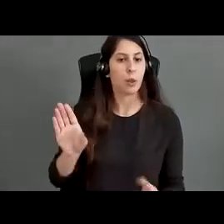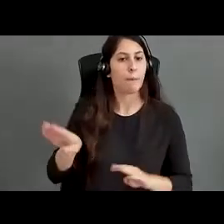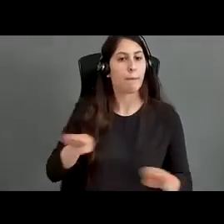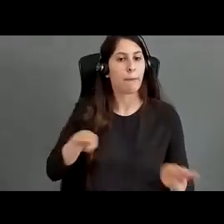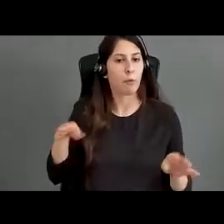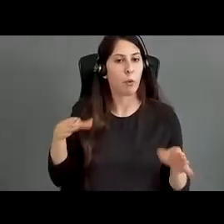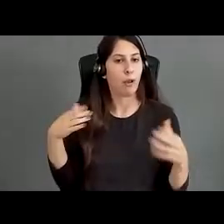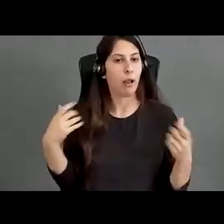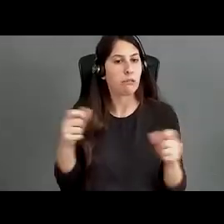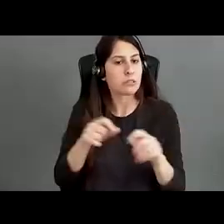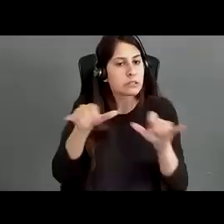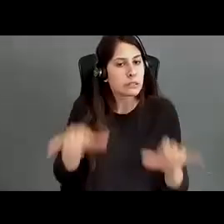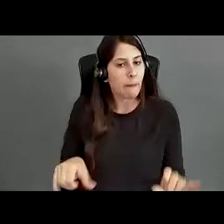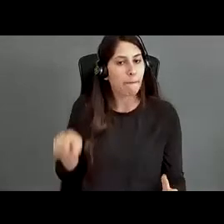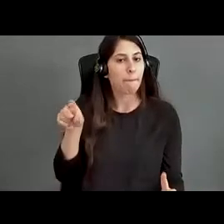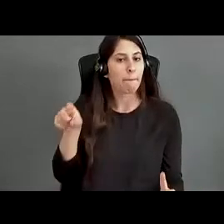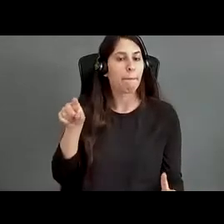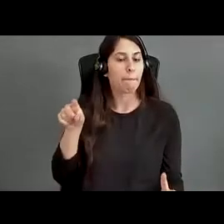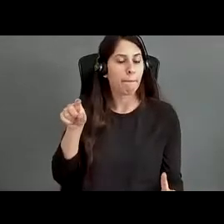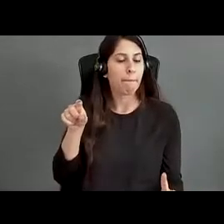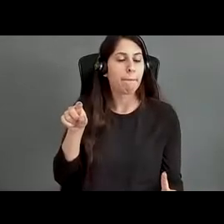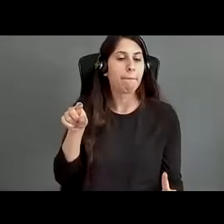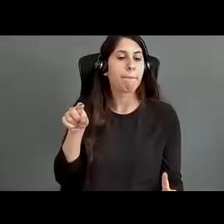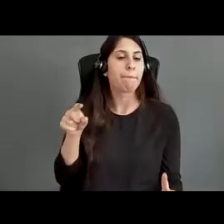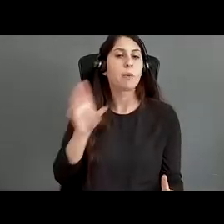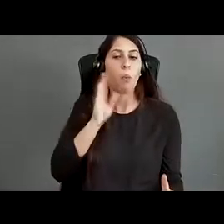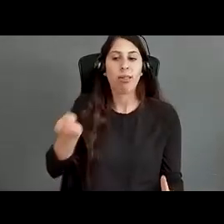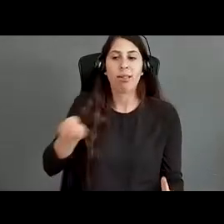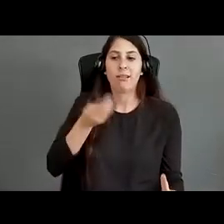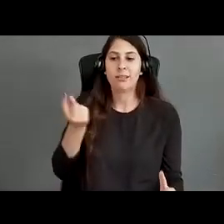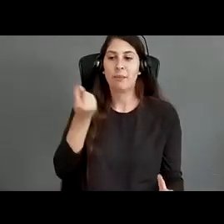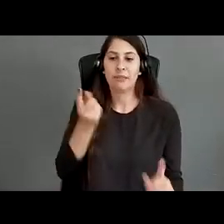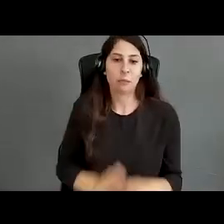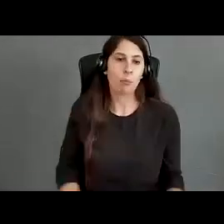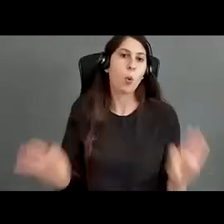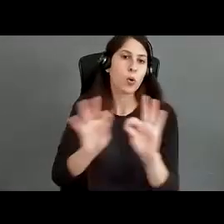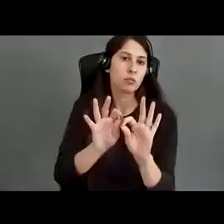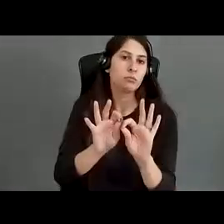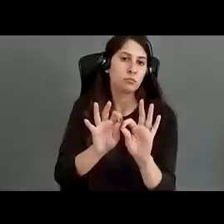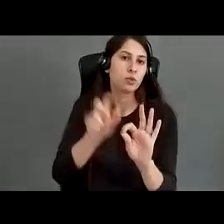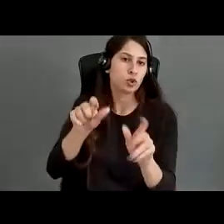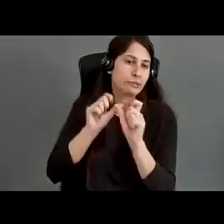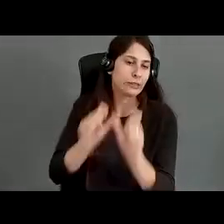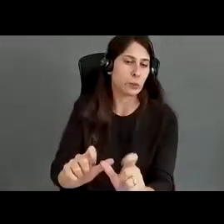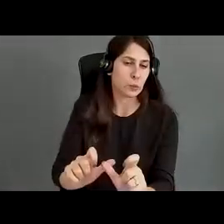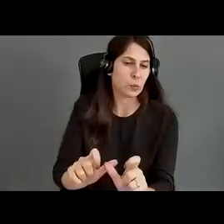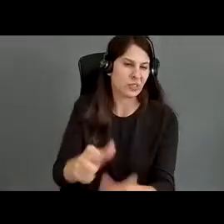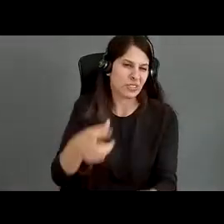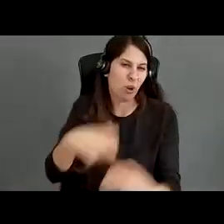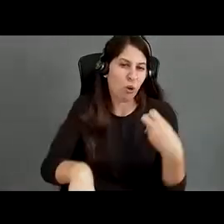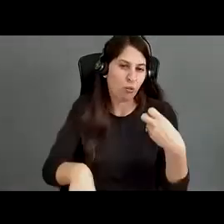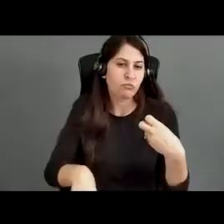is giving them something that's meaningful and that's worthwhile, 'cause it's hard, for all the reasons I've mentioned